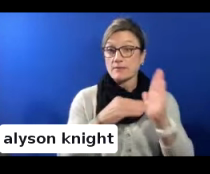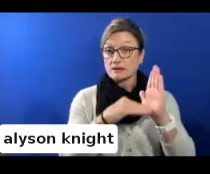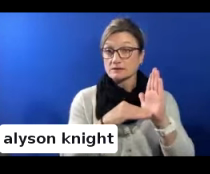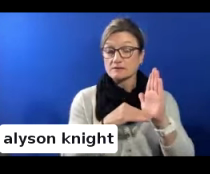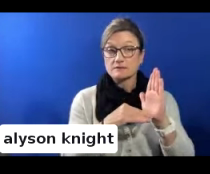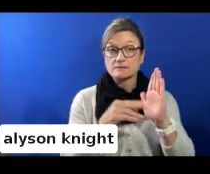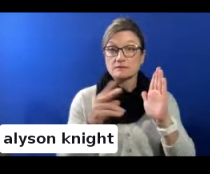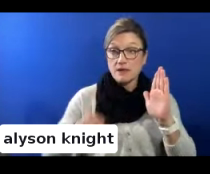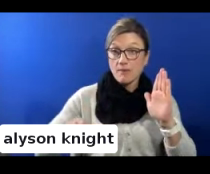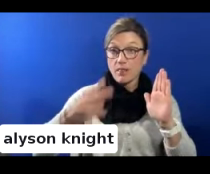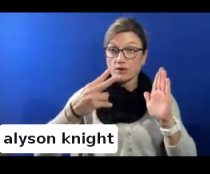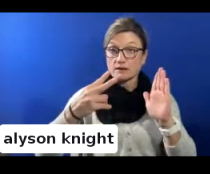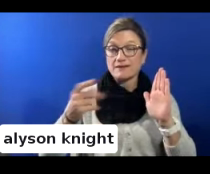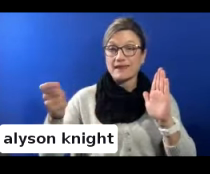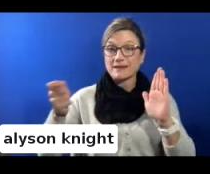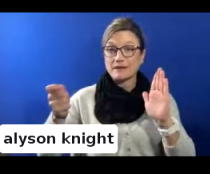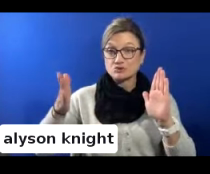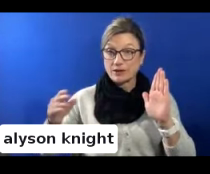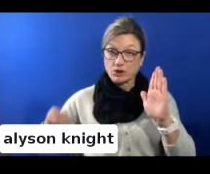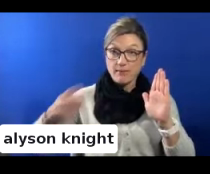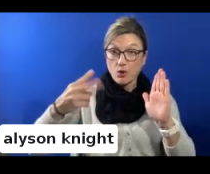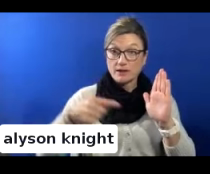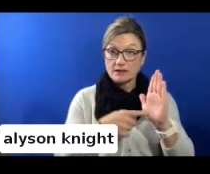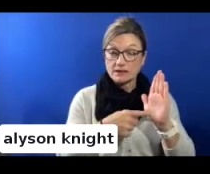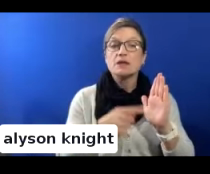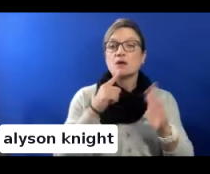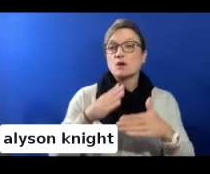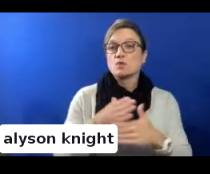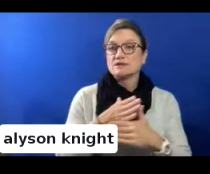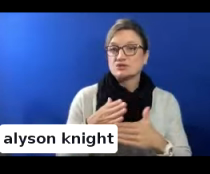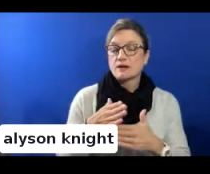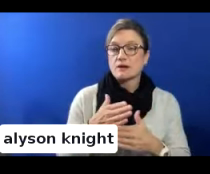administrator, this is where we share the budget files.